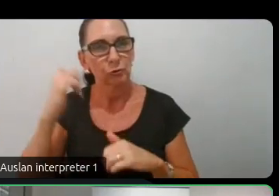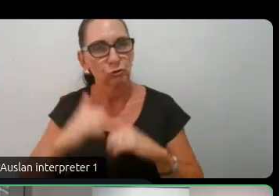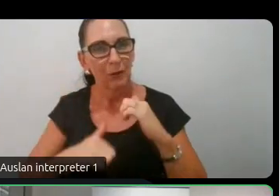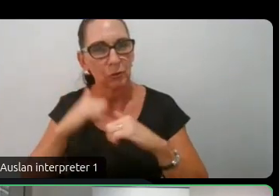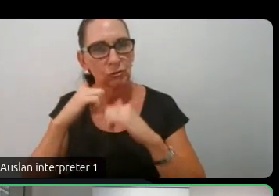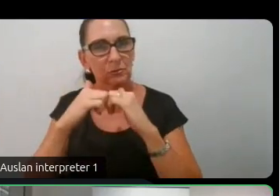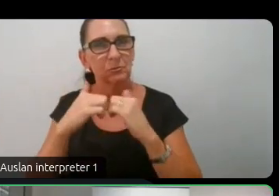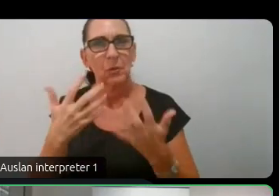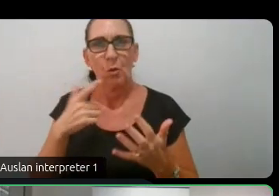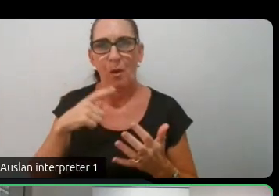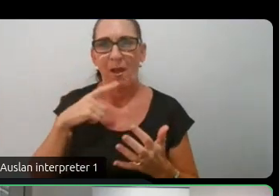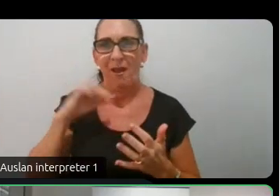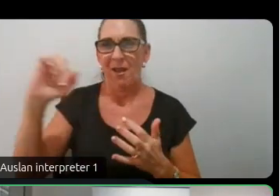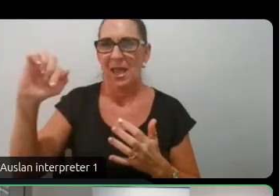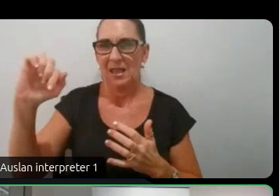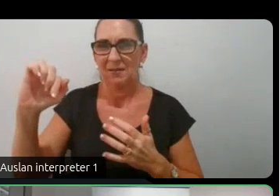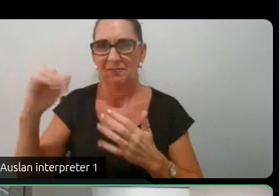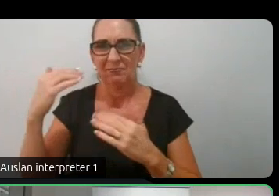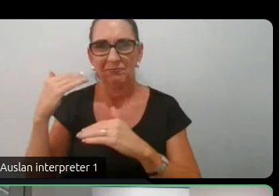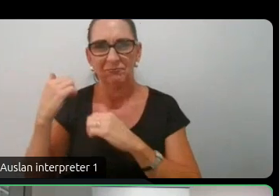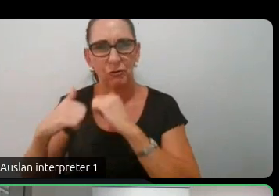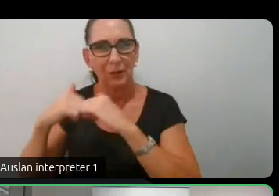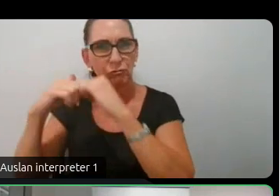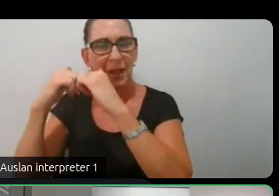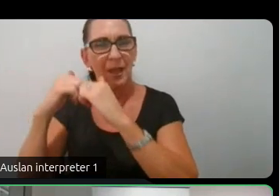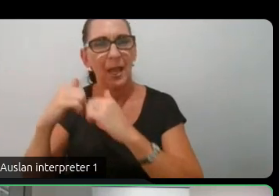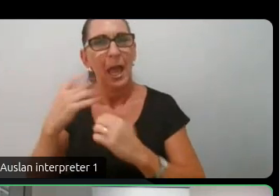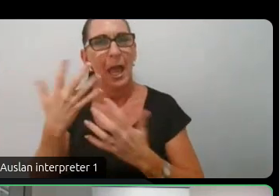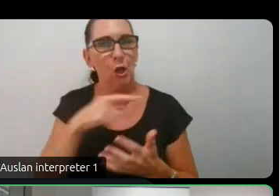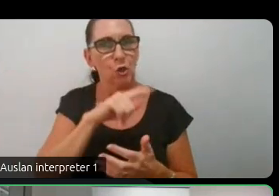it has and what needs to be considered when you're like making uh recommendations or things